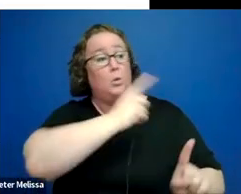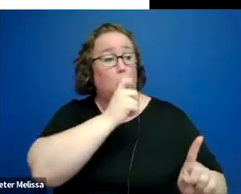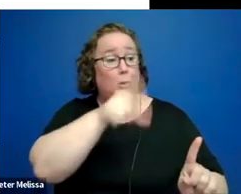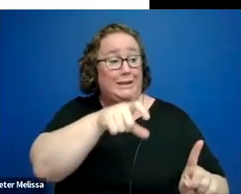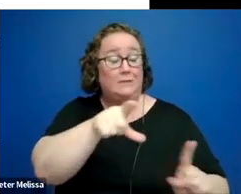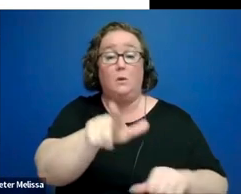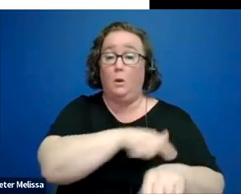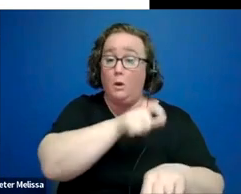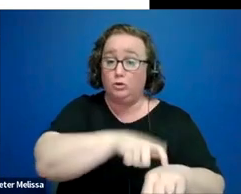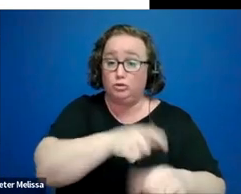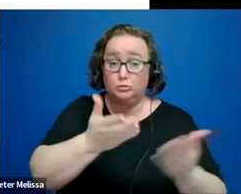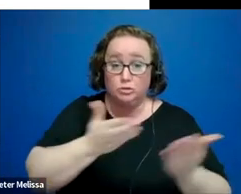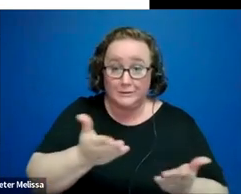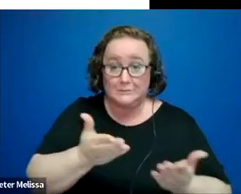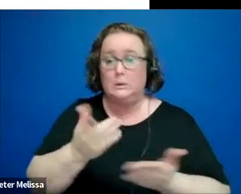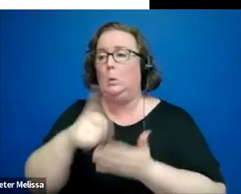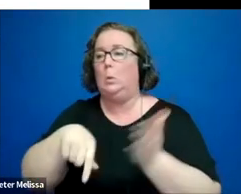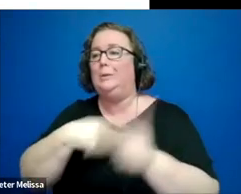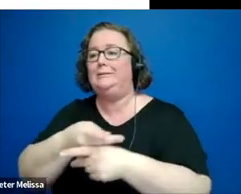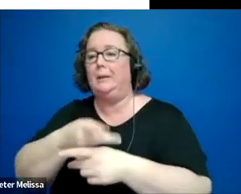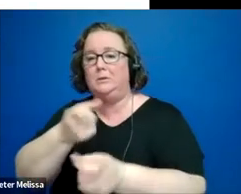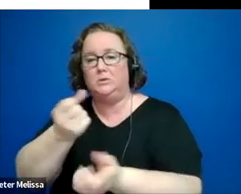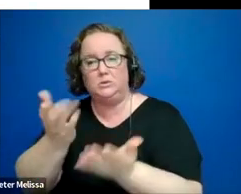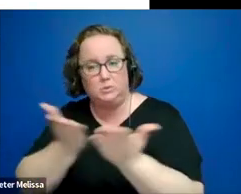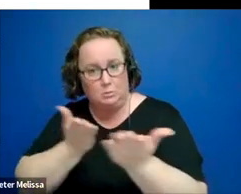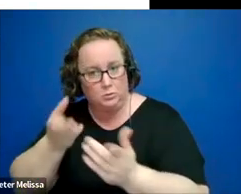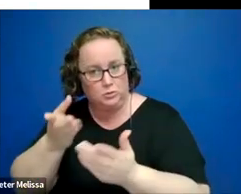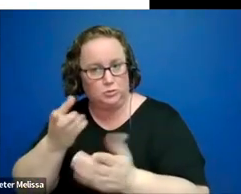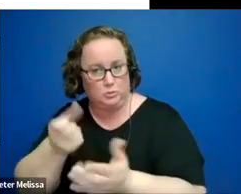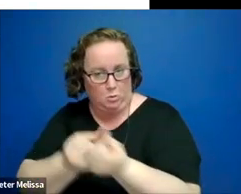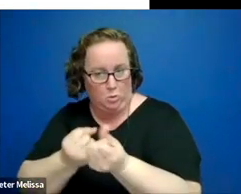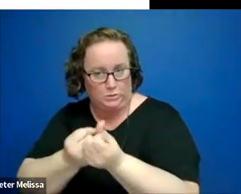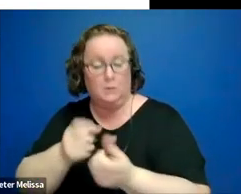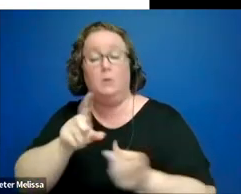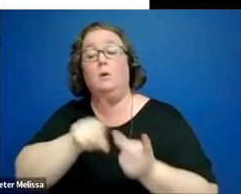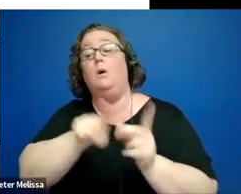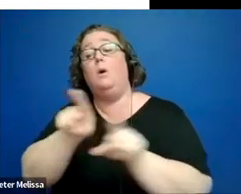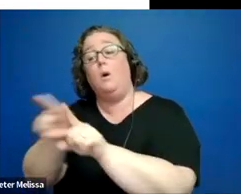and supports and who receives Medicaid long-term